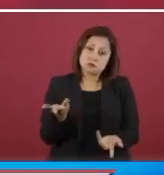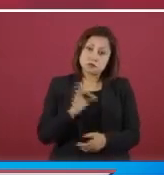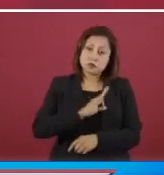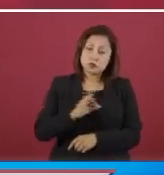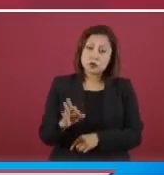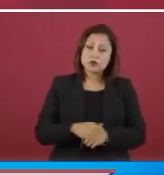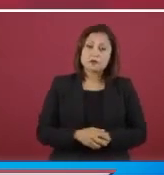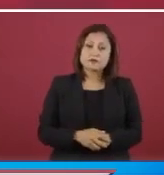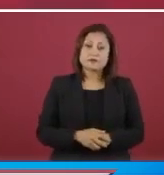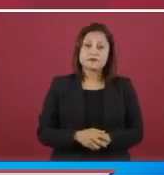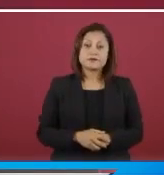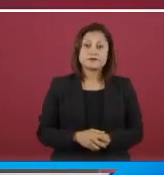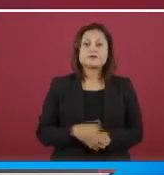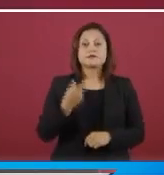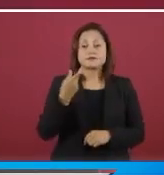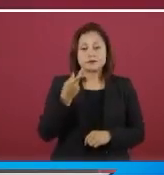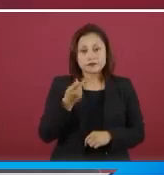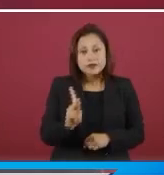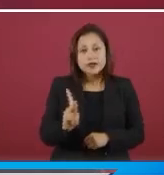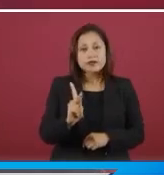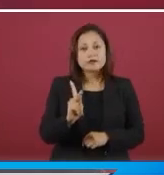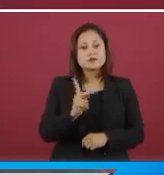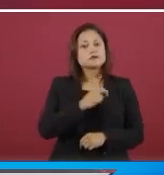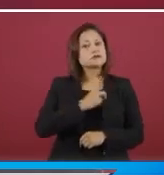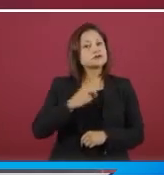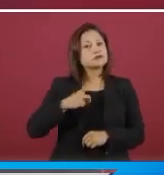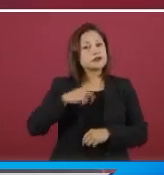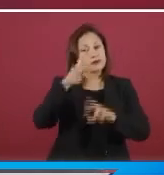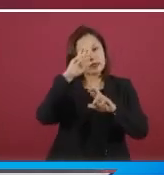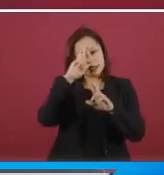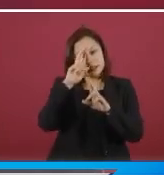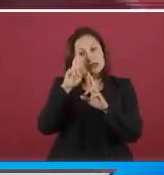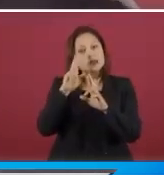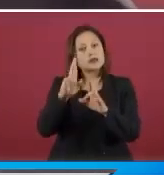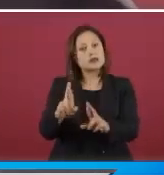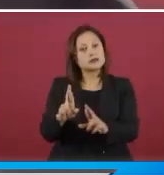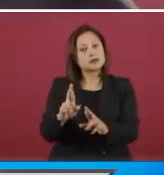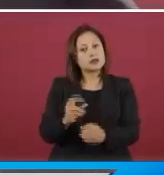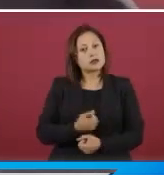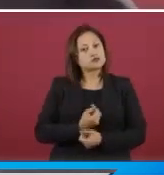with false accounts created to assault opponents always respecting freedom of expression